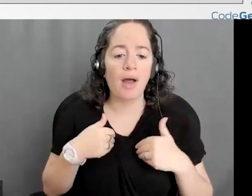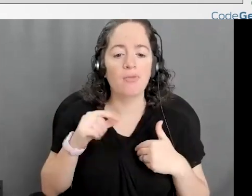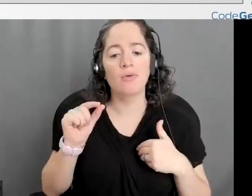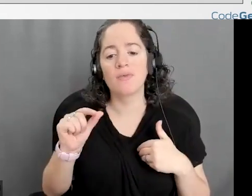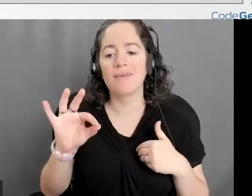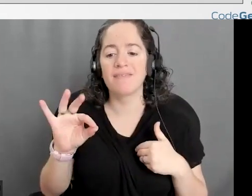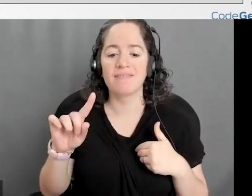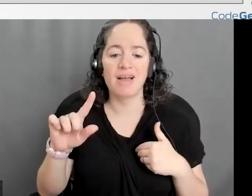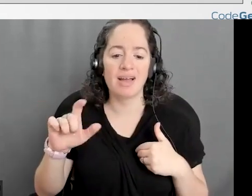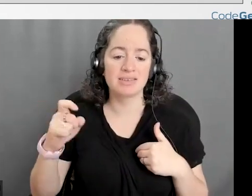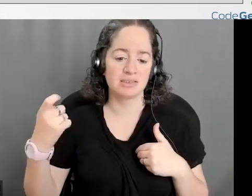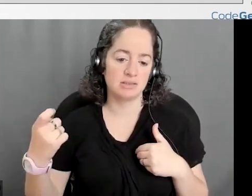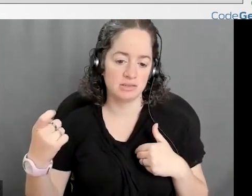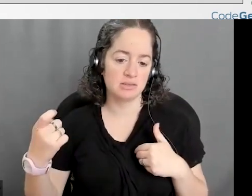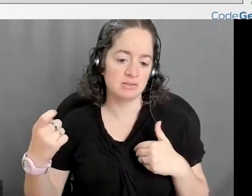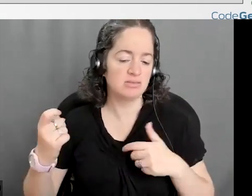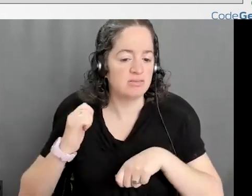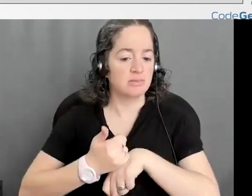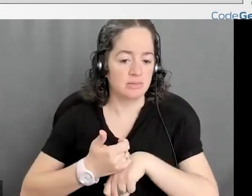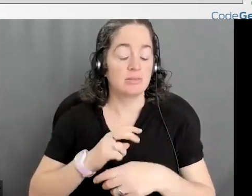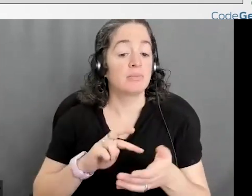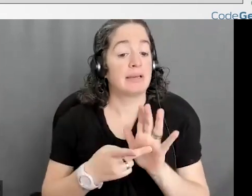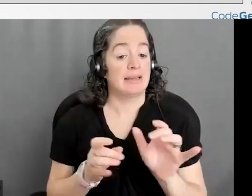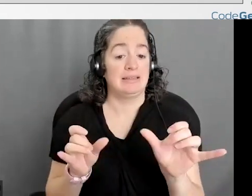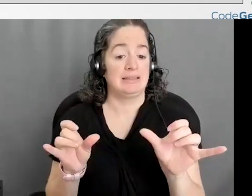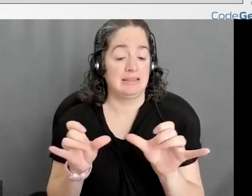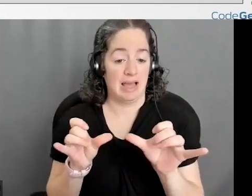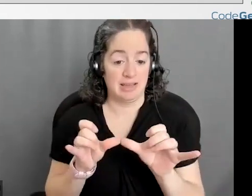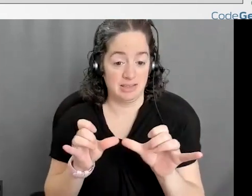to occupy a certain size portion of the screen.